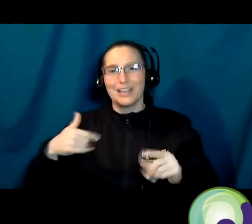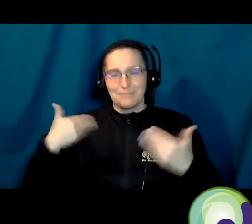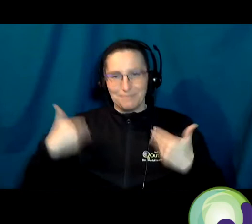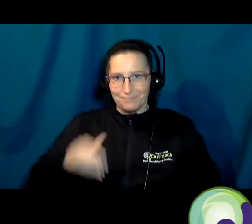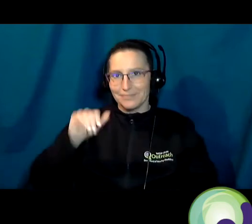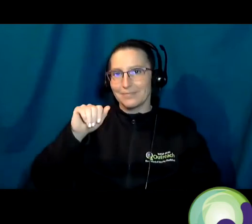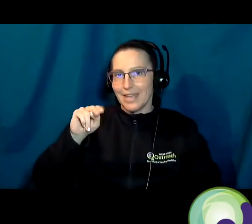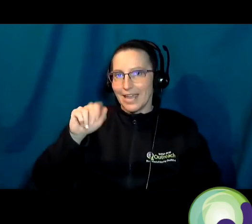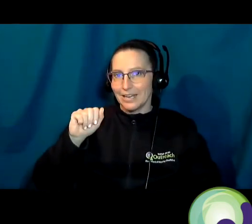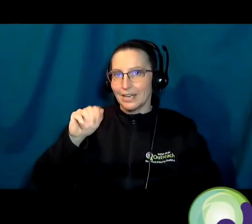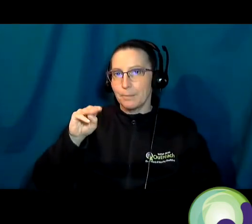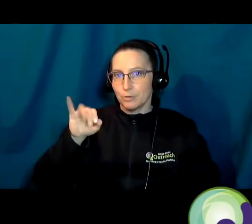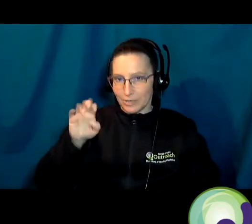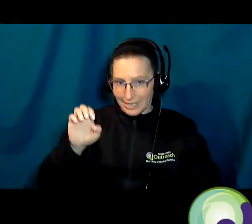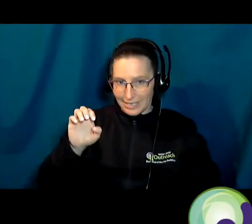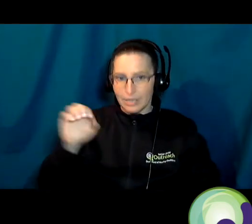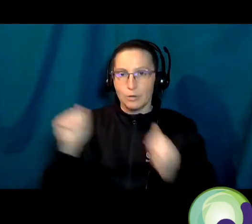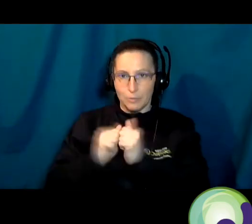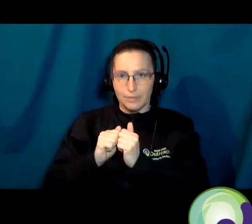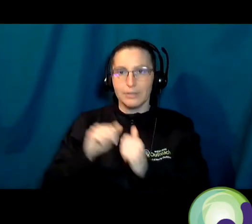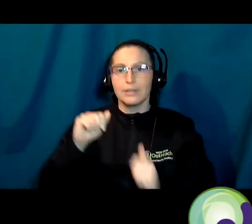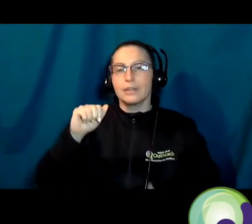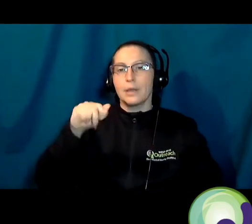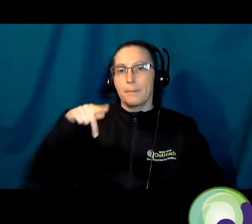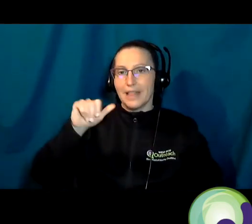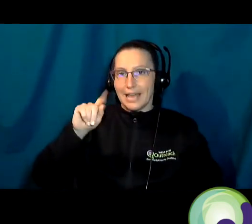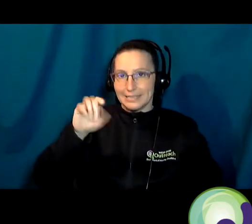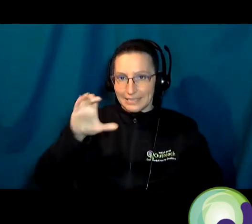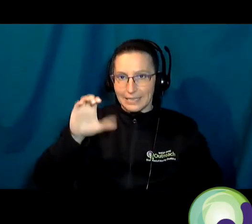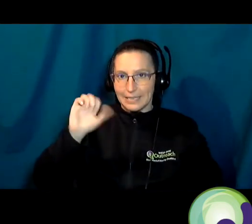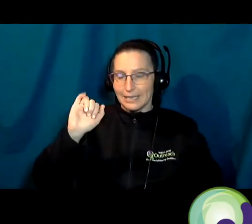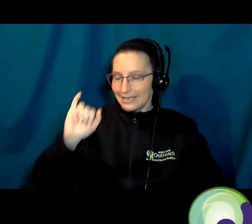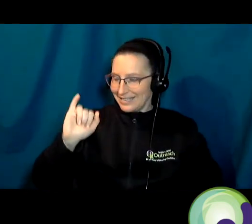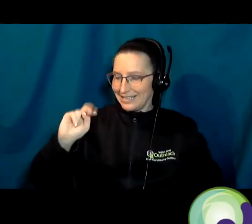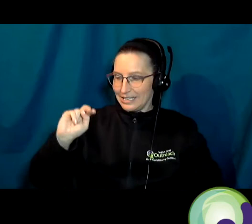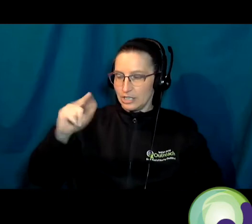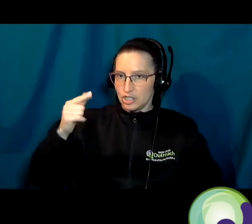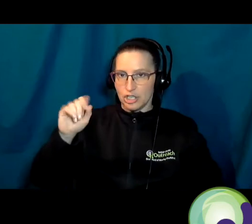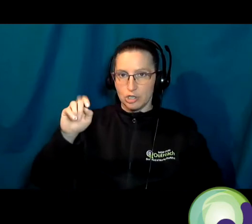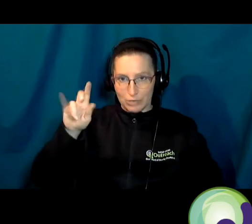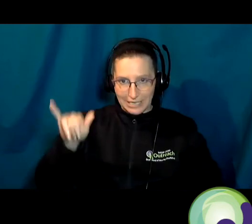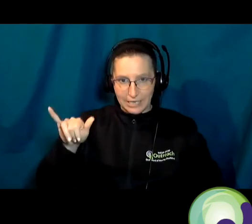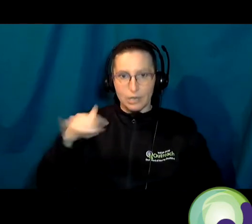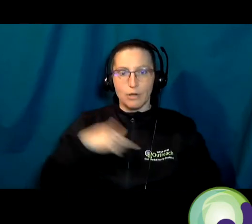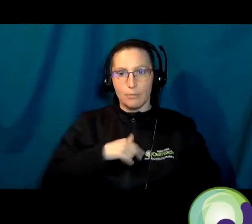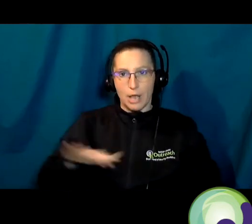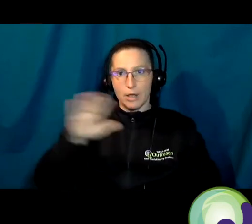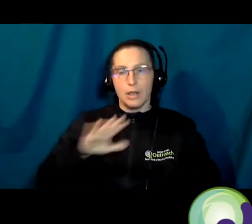We are a manufacturer of plastic packaging, with about 550 team members in Dane County.